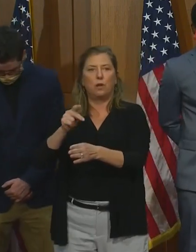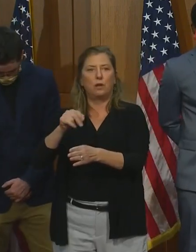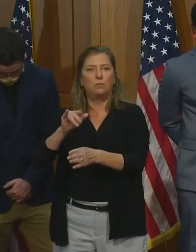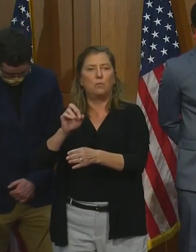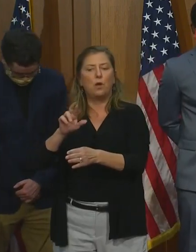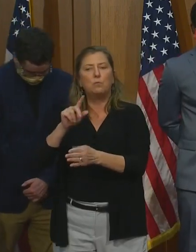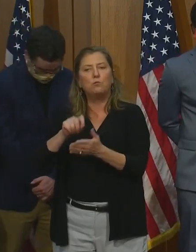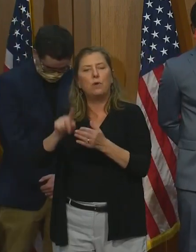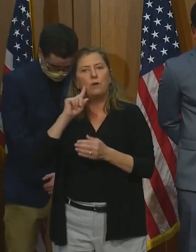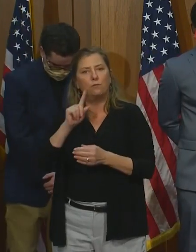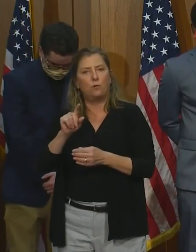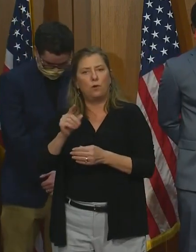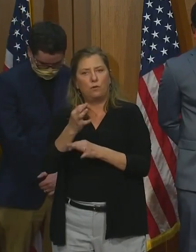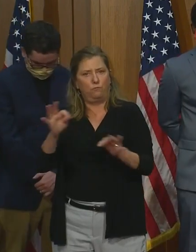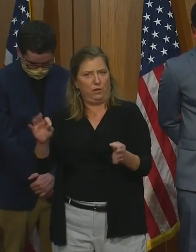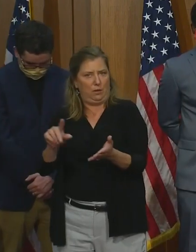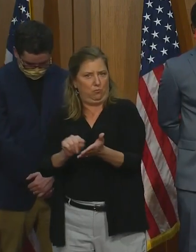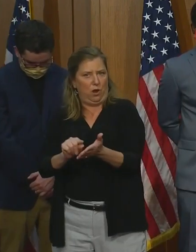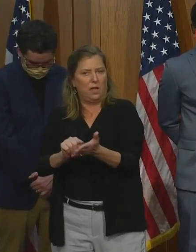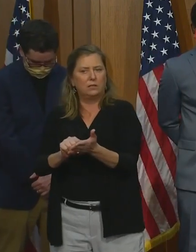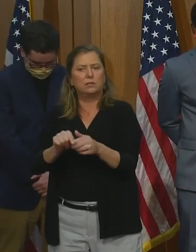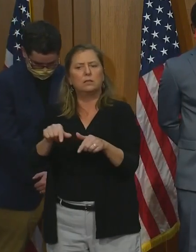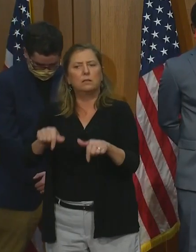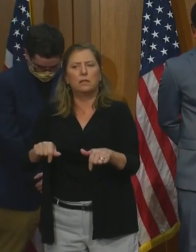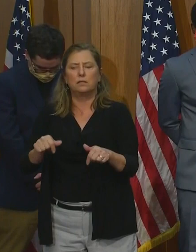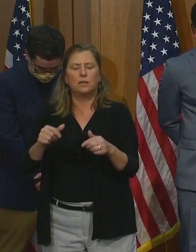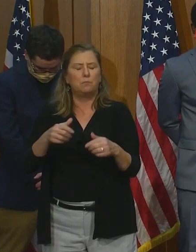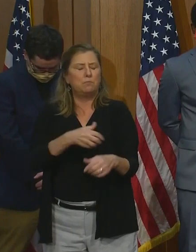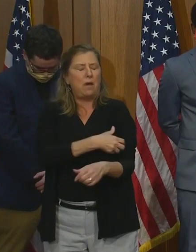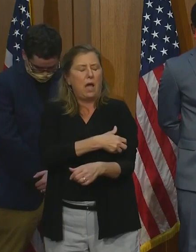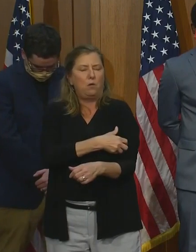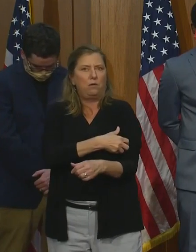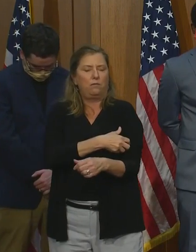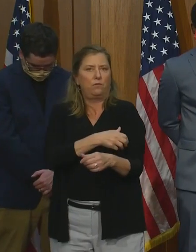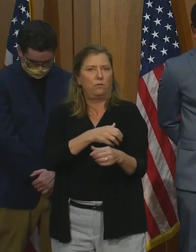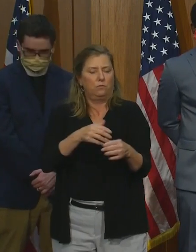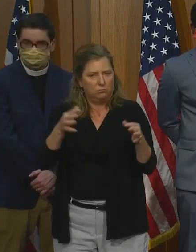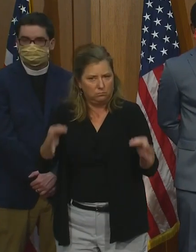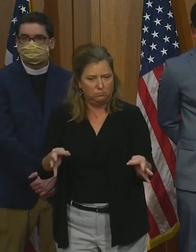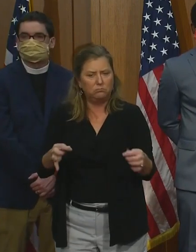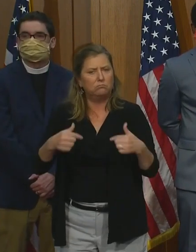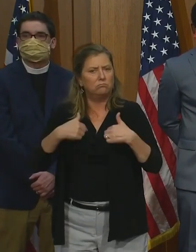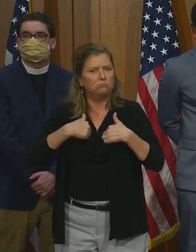I'LL BE GLAD TO TAKE SOME QUESTIONS. ALREADY FOR THE FREE